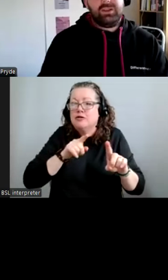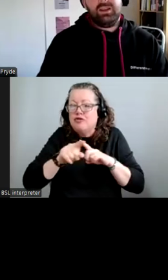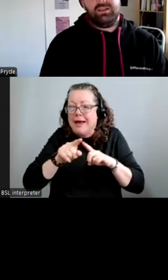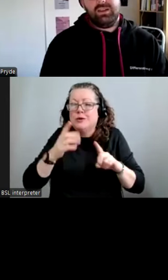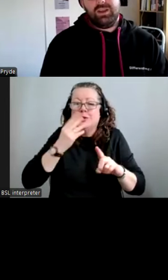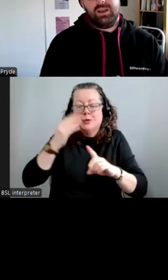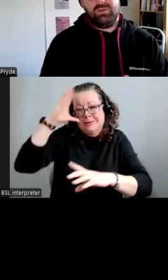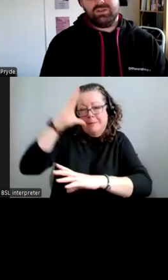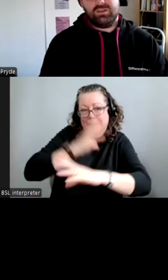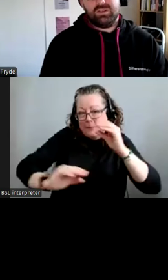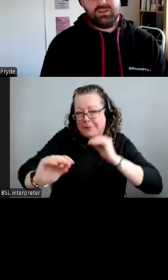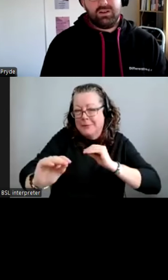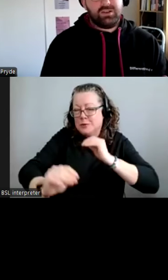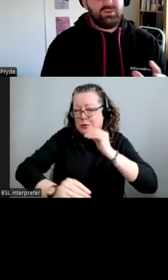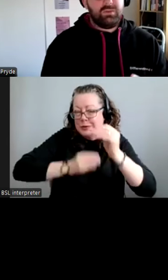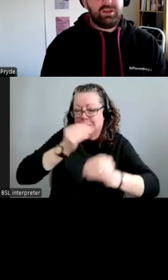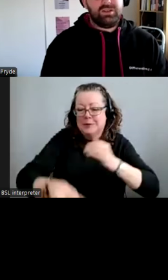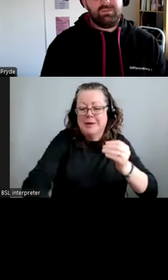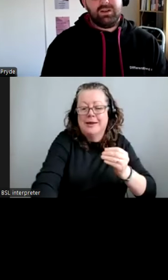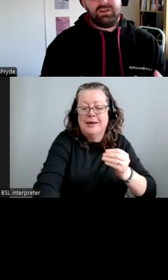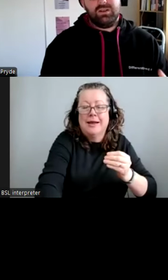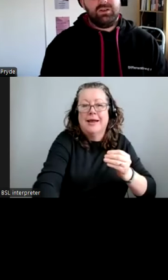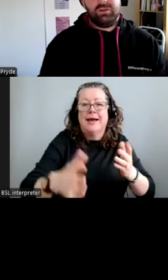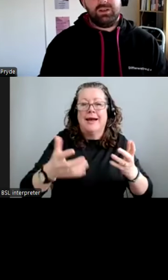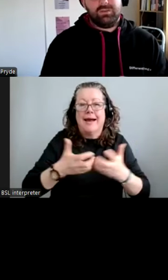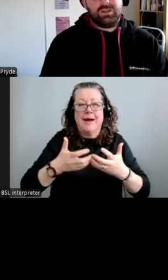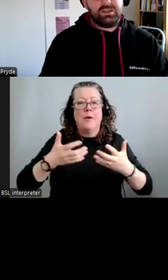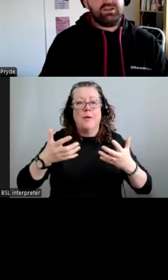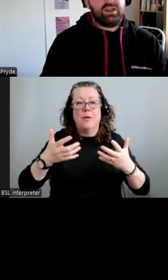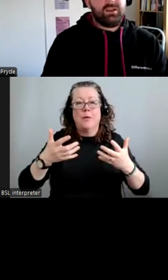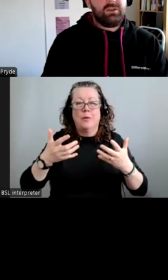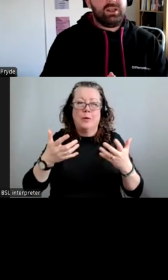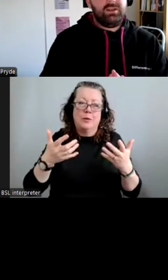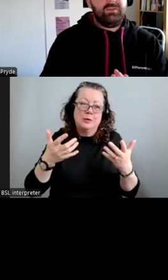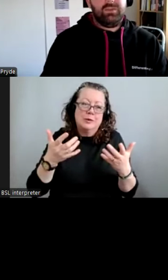Really the way how we structure our actual web pages matters a lot when it comes to assistive technology.